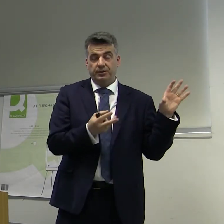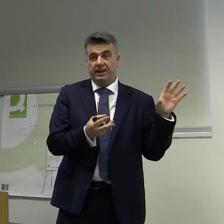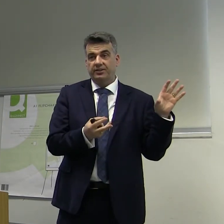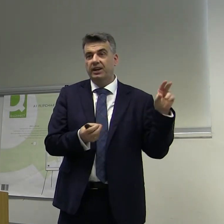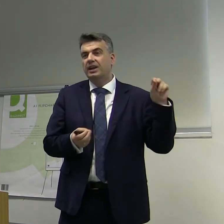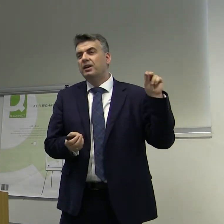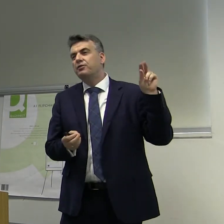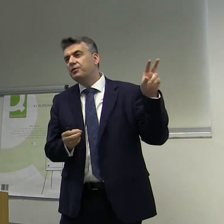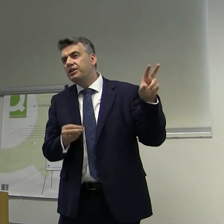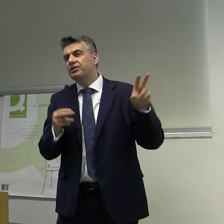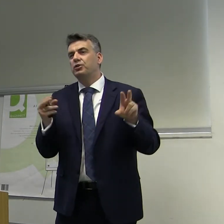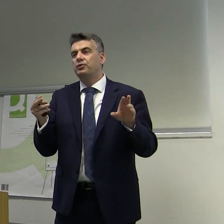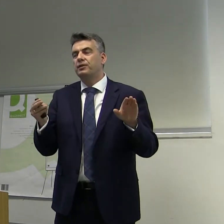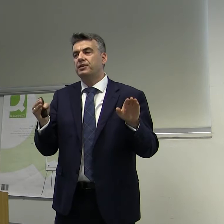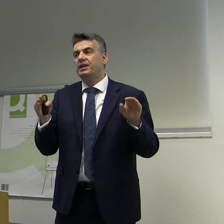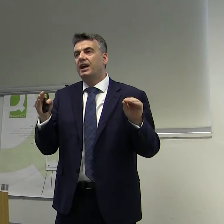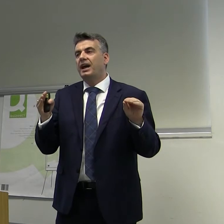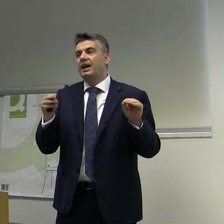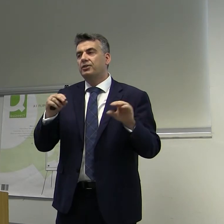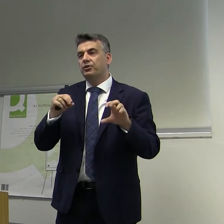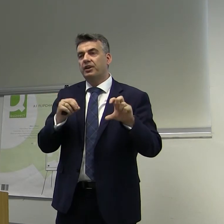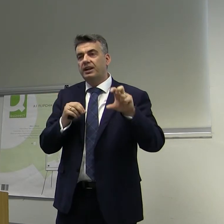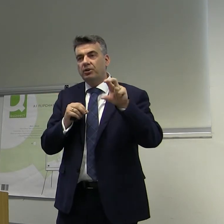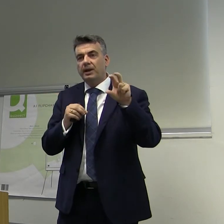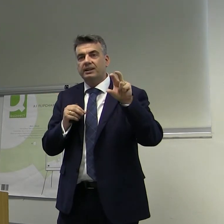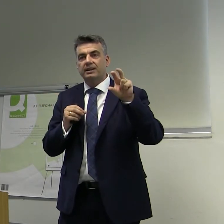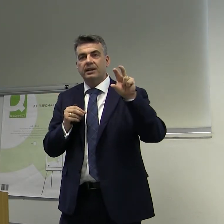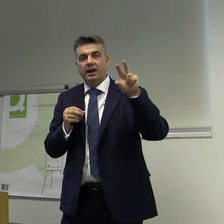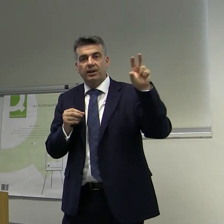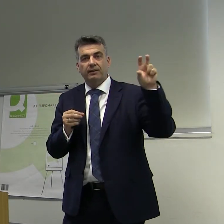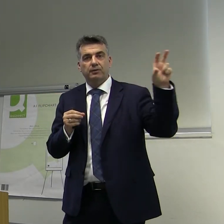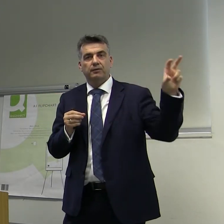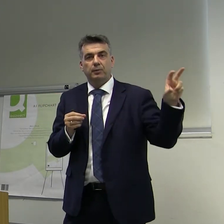today's with 50 to 250 there's an incremental higher level of information